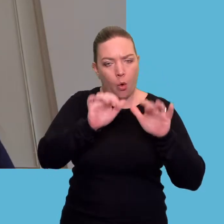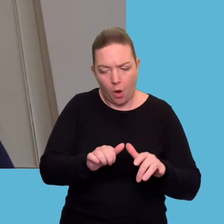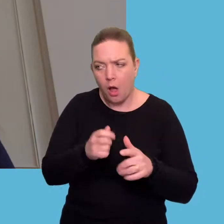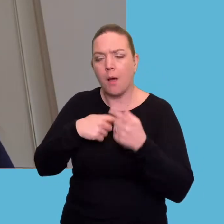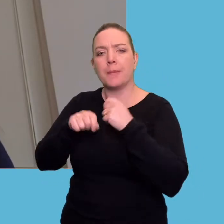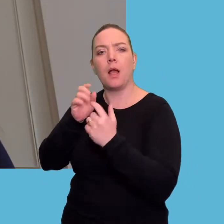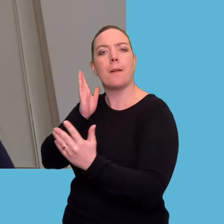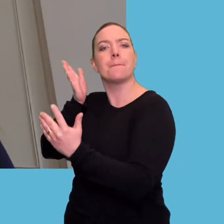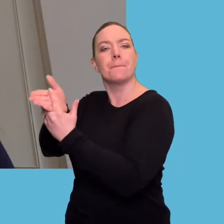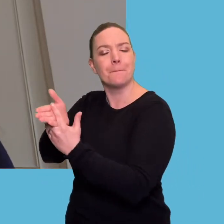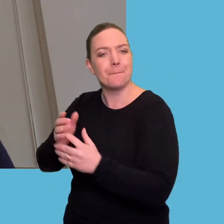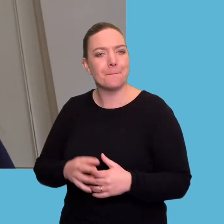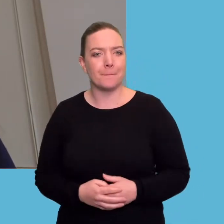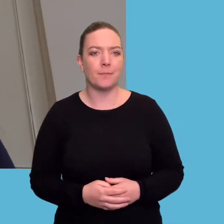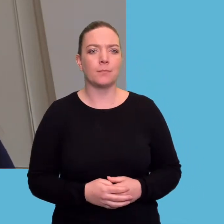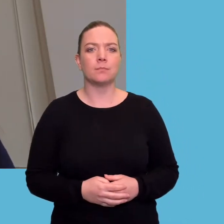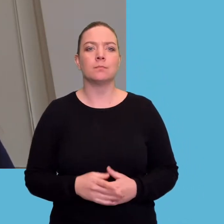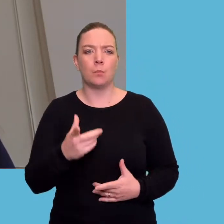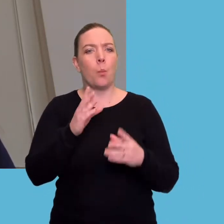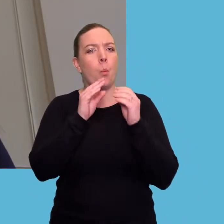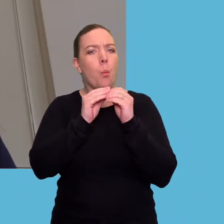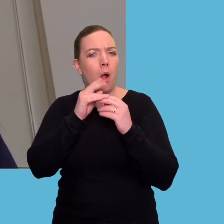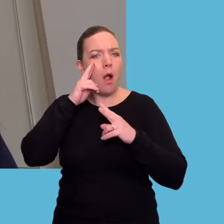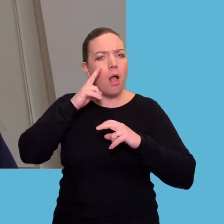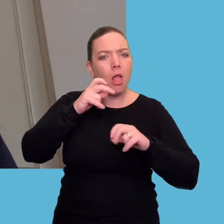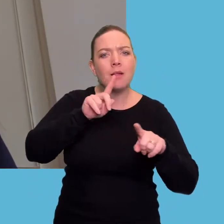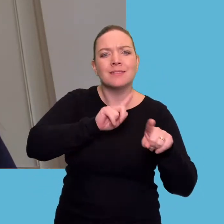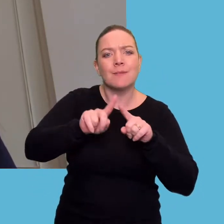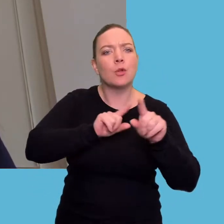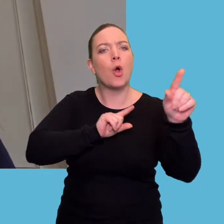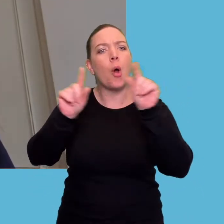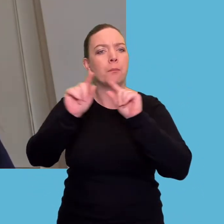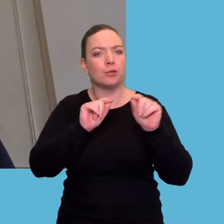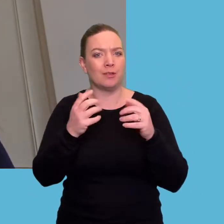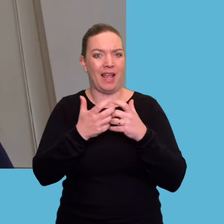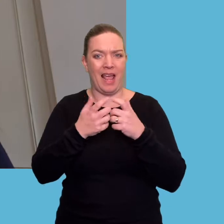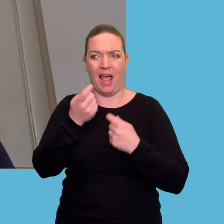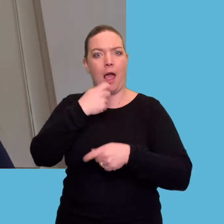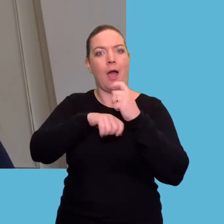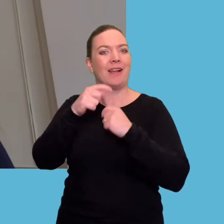adjustments to your digital device. It's worth exploring all options to make